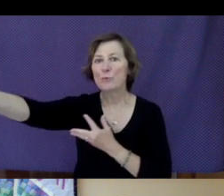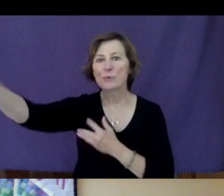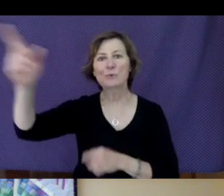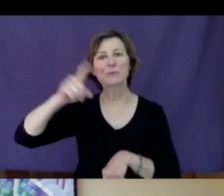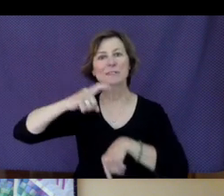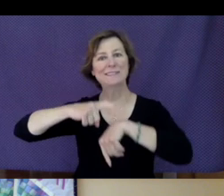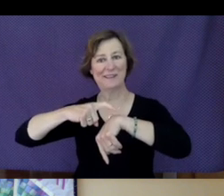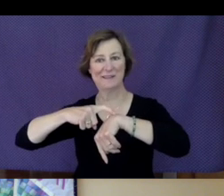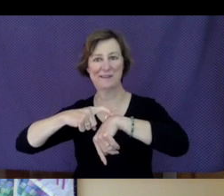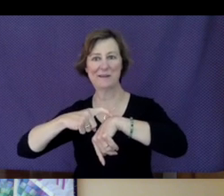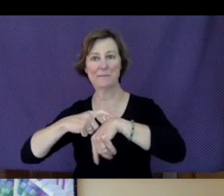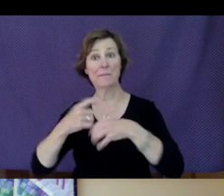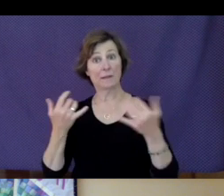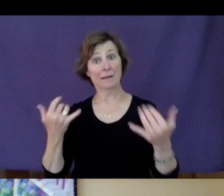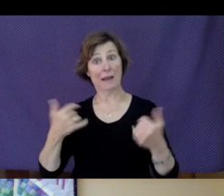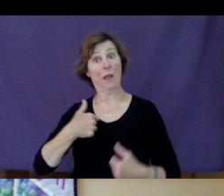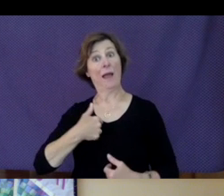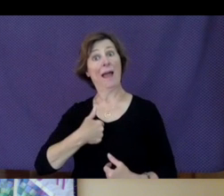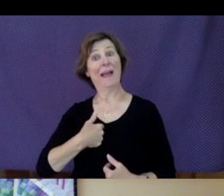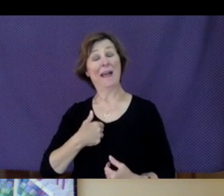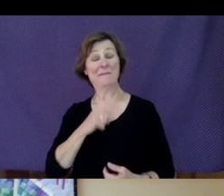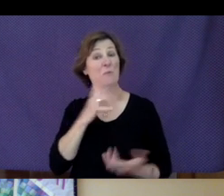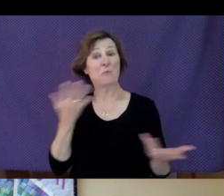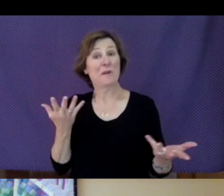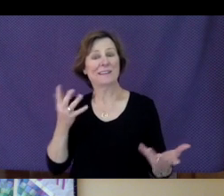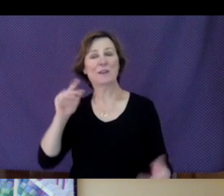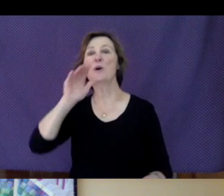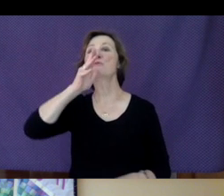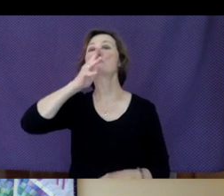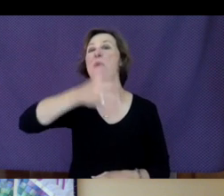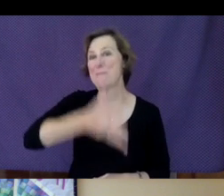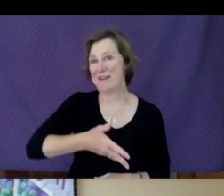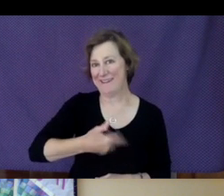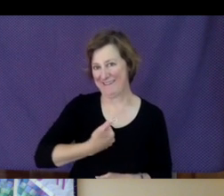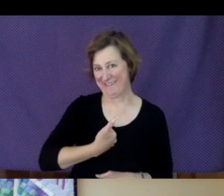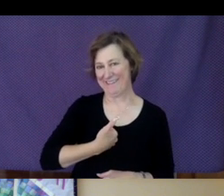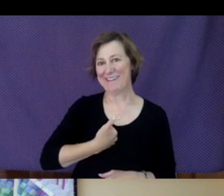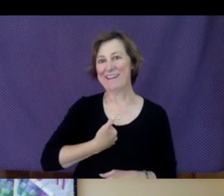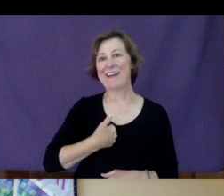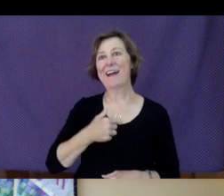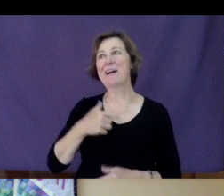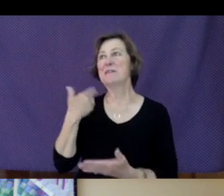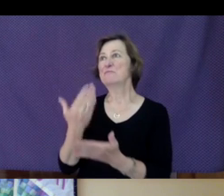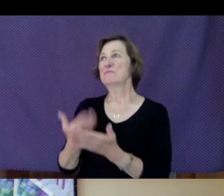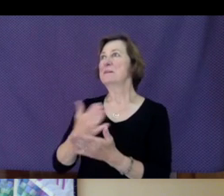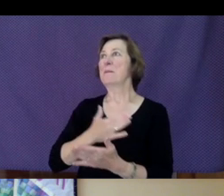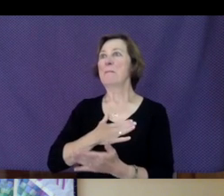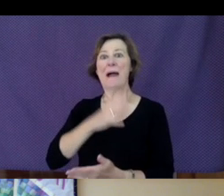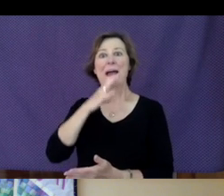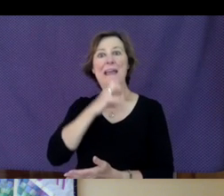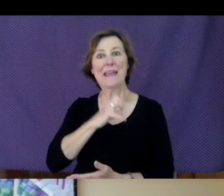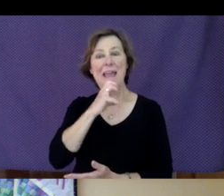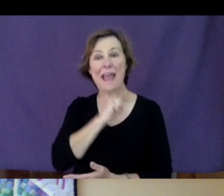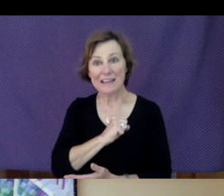Now that I am a grandmother i've reached an age where many of my family elders are no longer alive